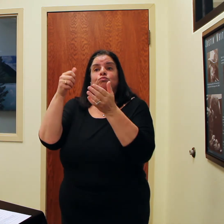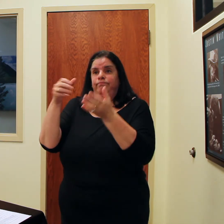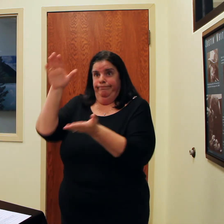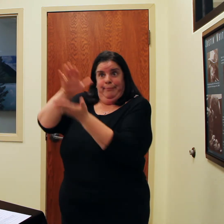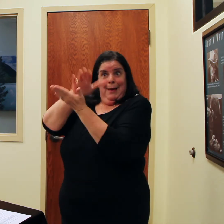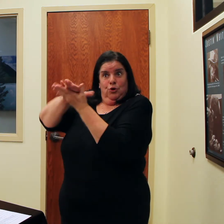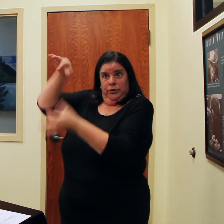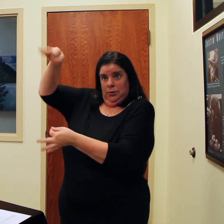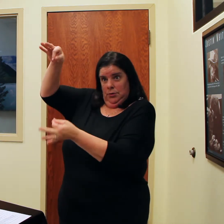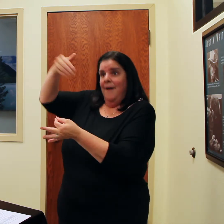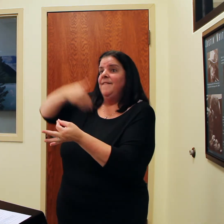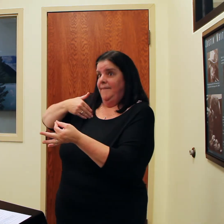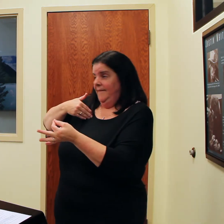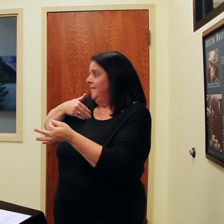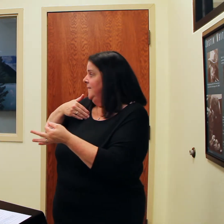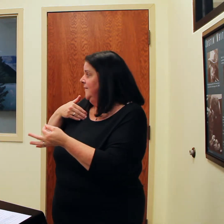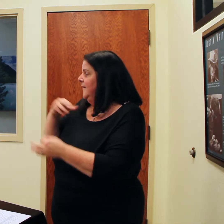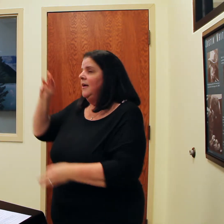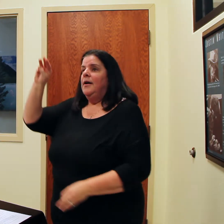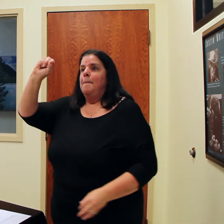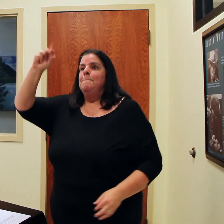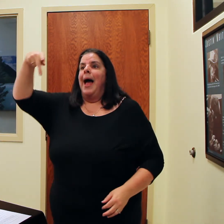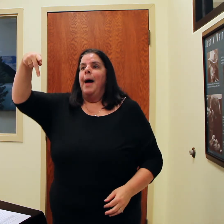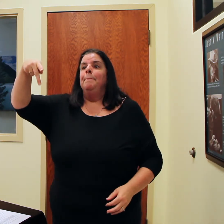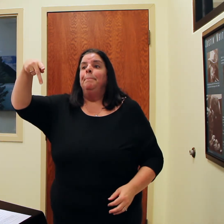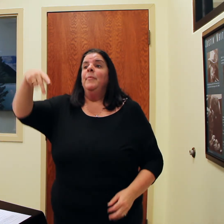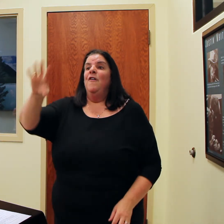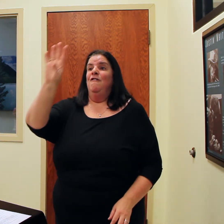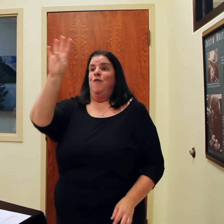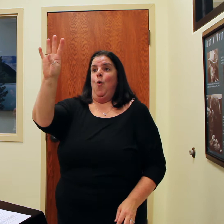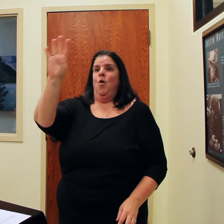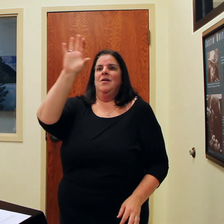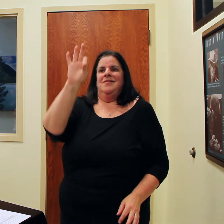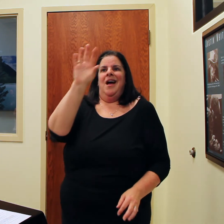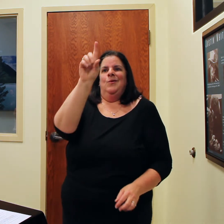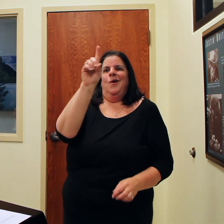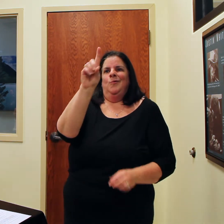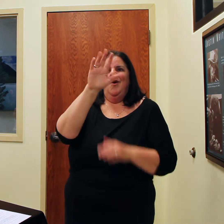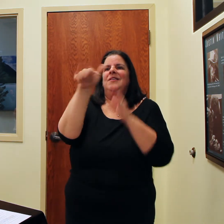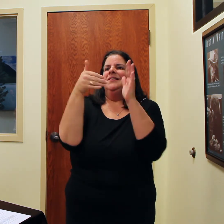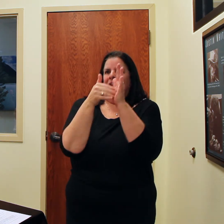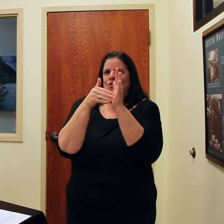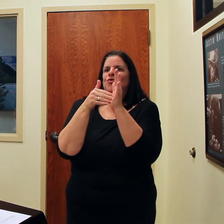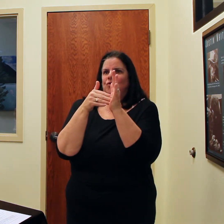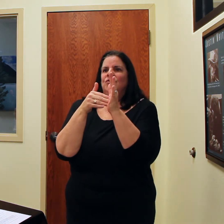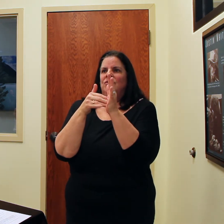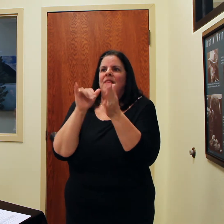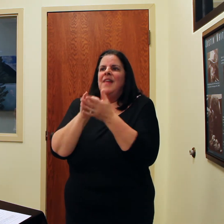This map, there are four 911 centers out of our eight that are going to guard text to 911,